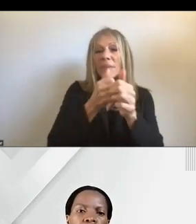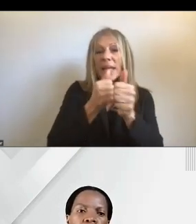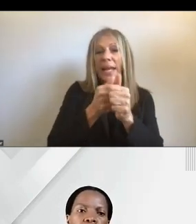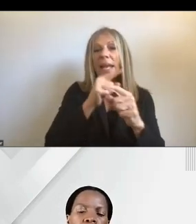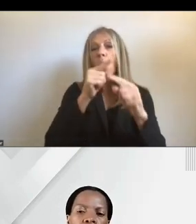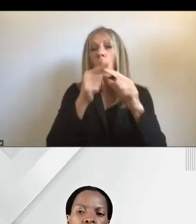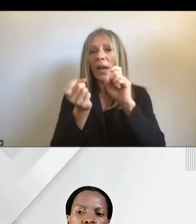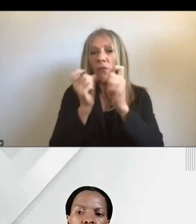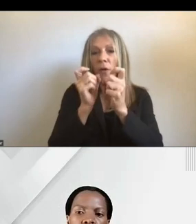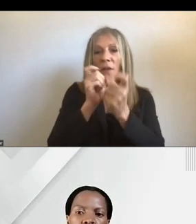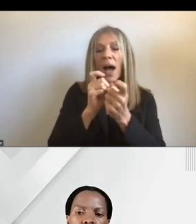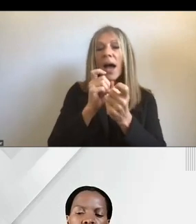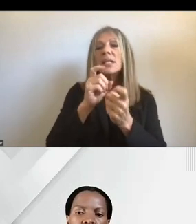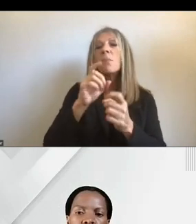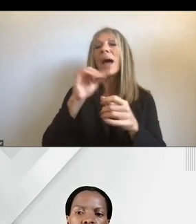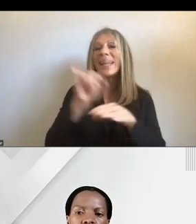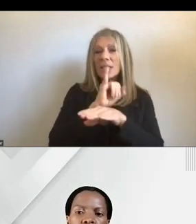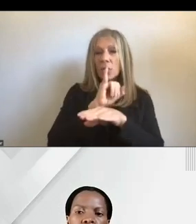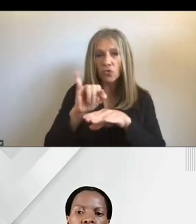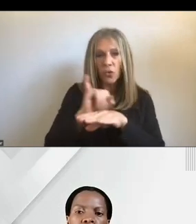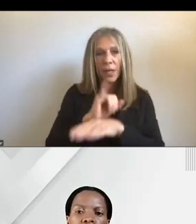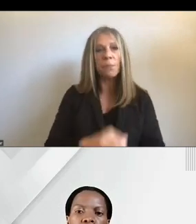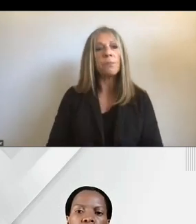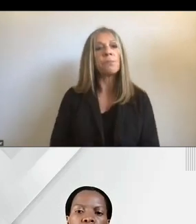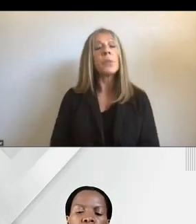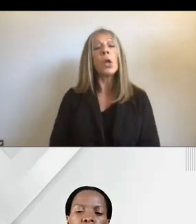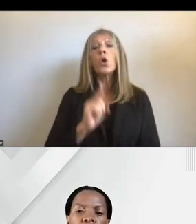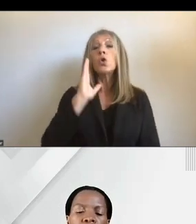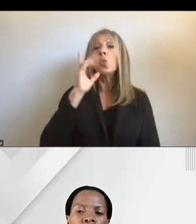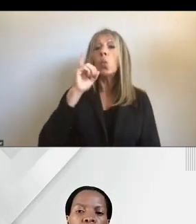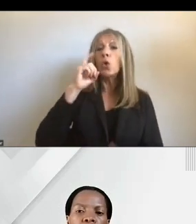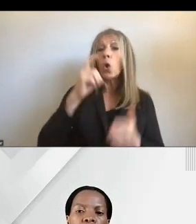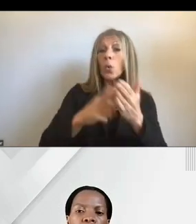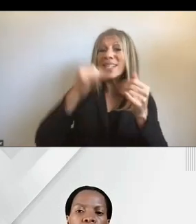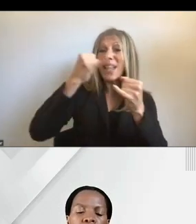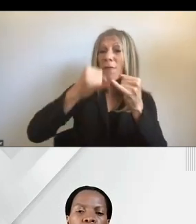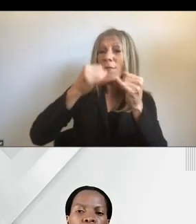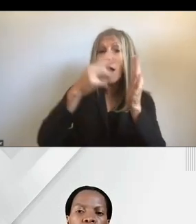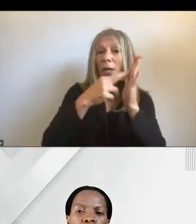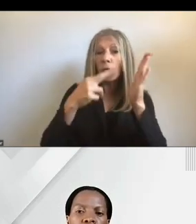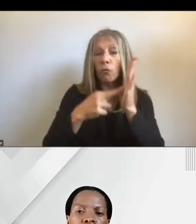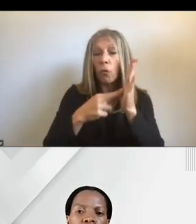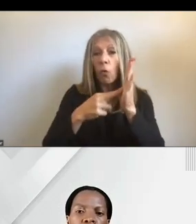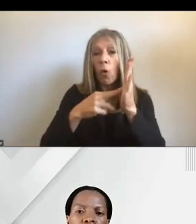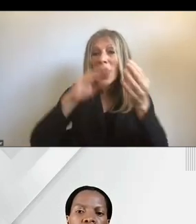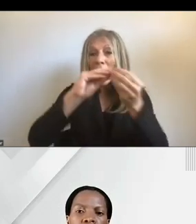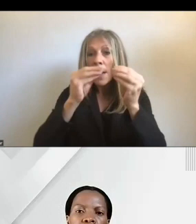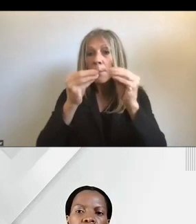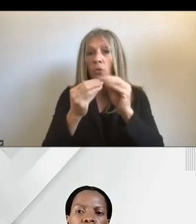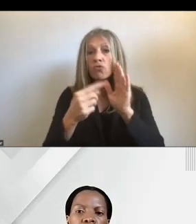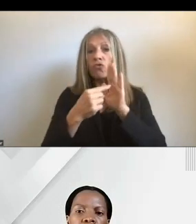revised by industry. You'll notice in the final rule, dimensions are stated as having a specific